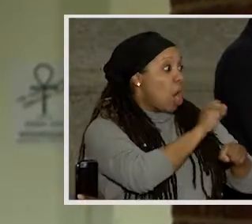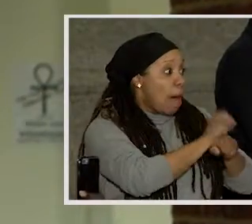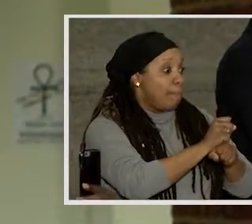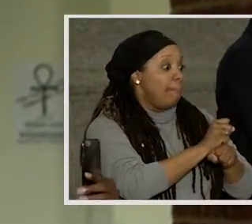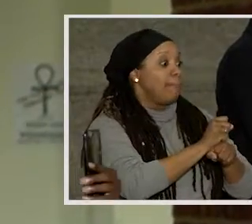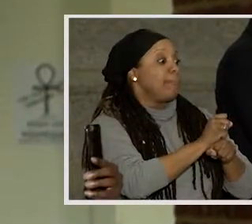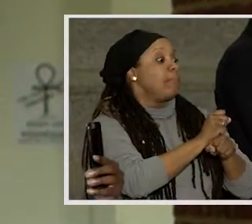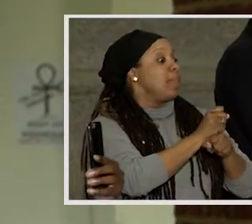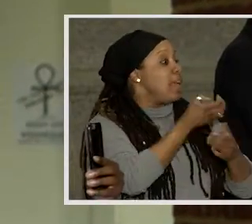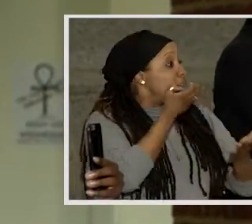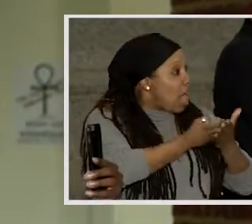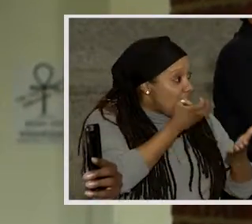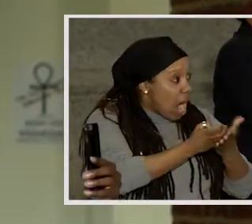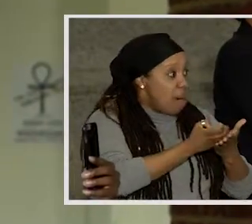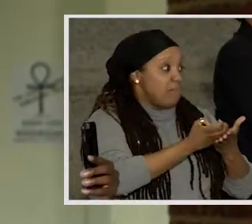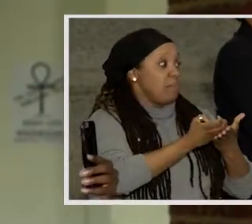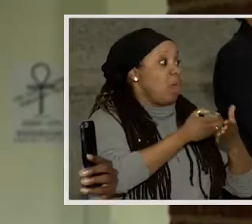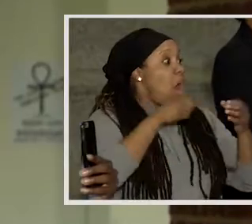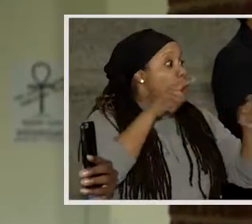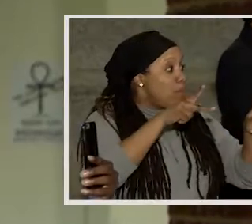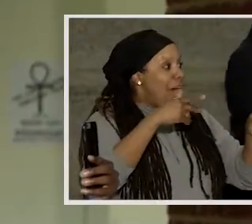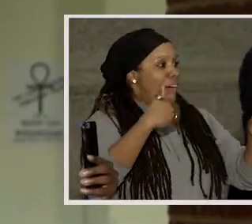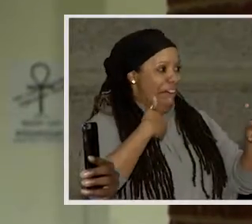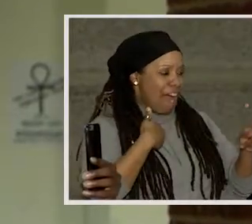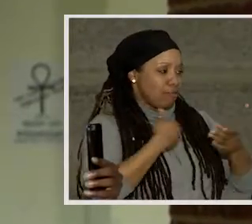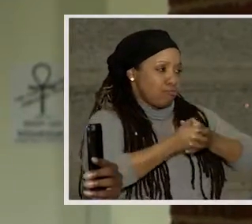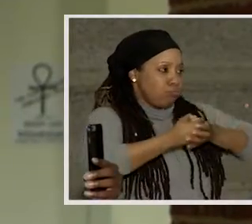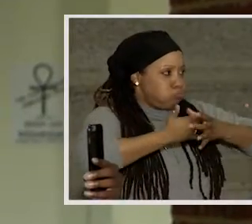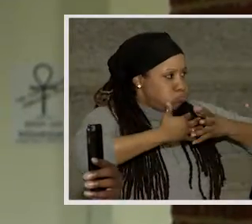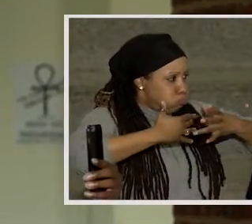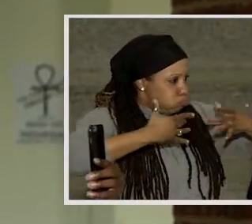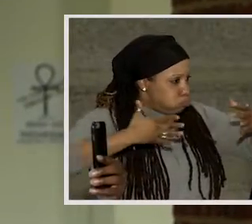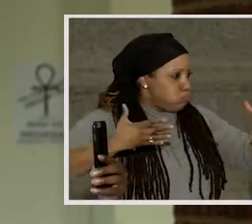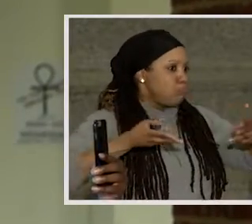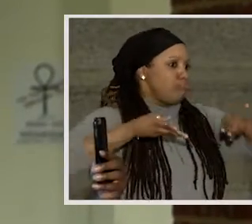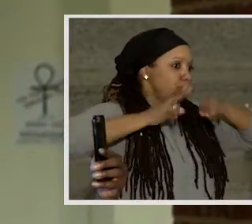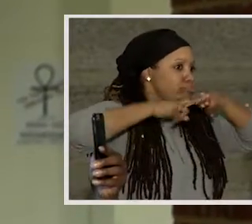WE DOUBLED HOUSING FUNDING, ALSO TO INCREASE THE HOUSING